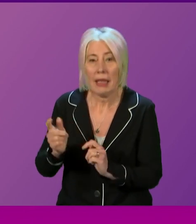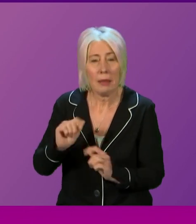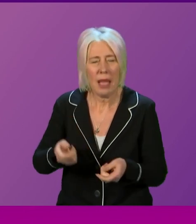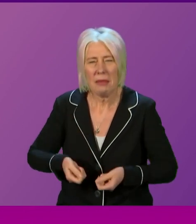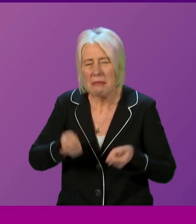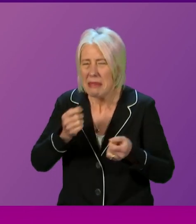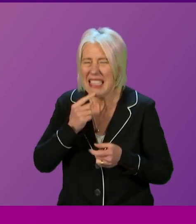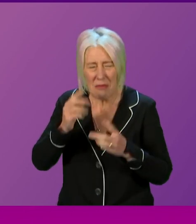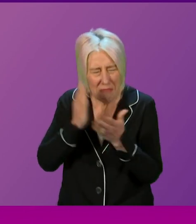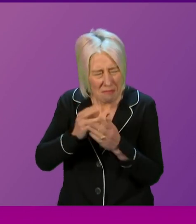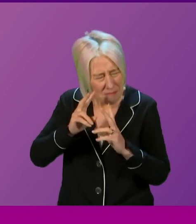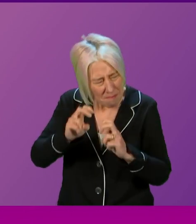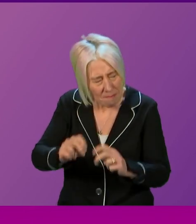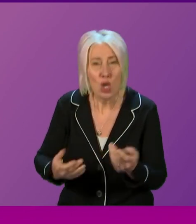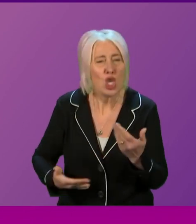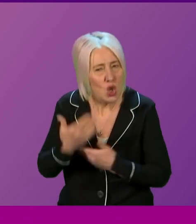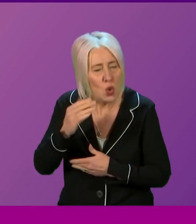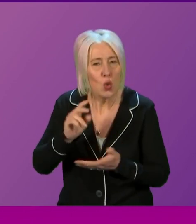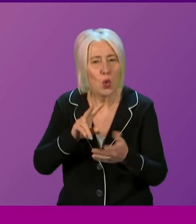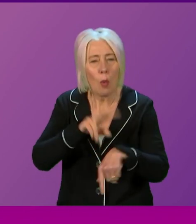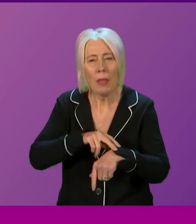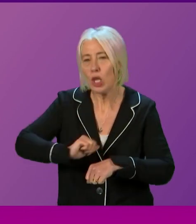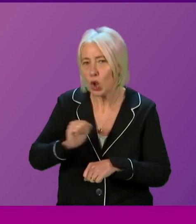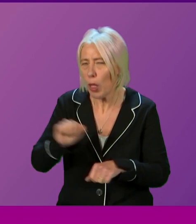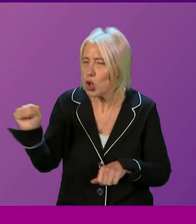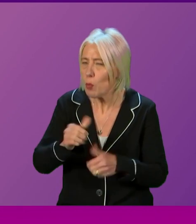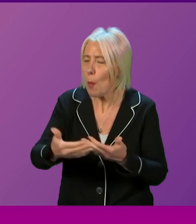to conduct new inquiries and to provide more information.